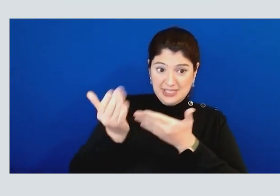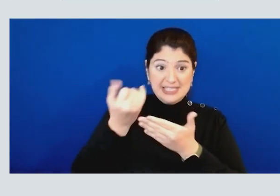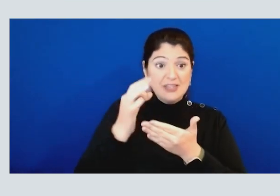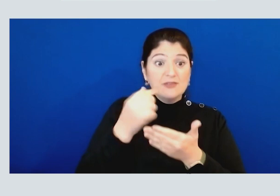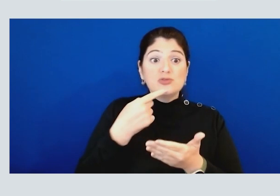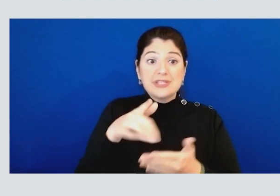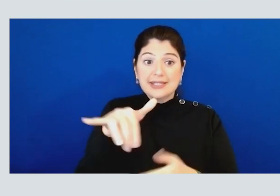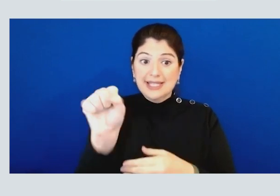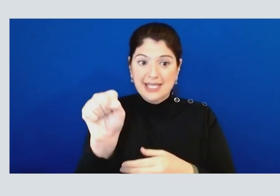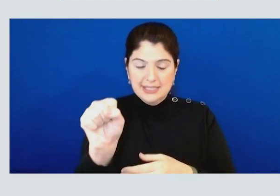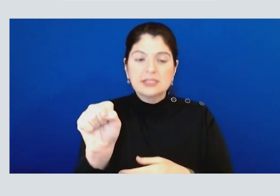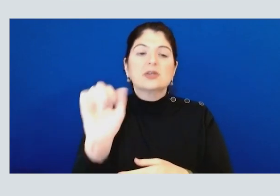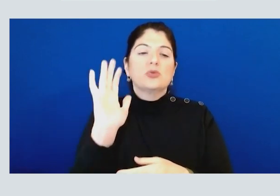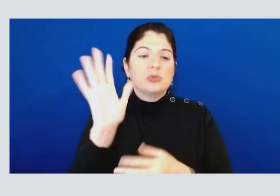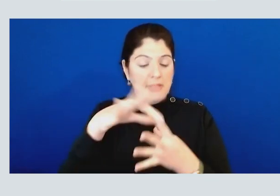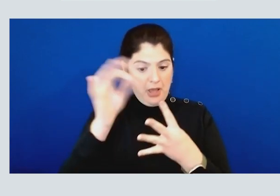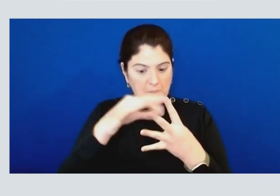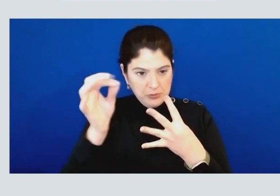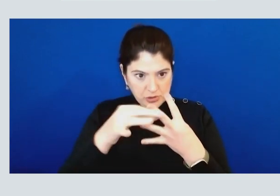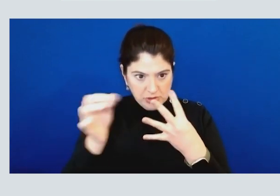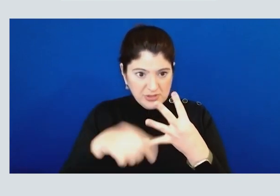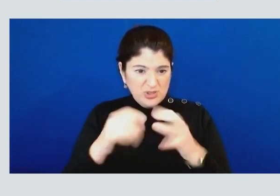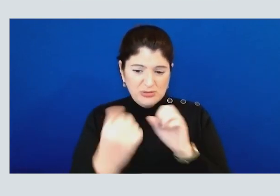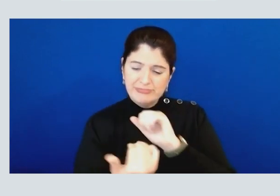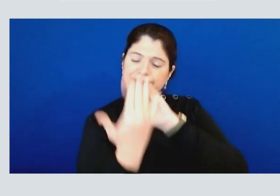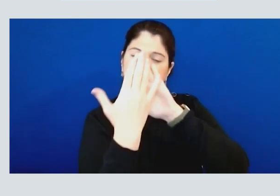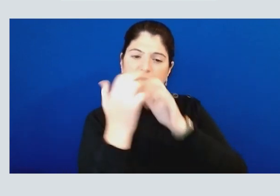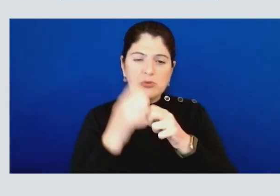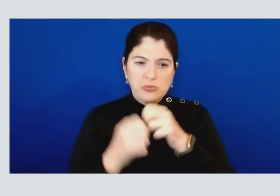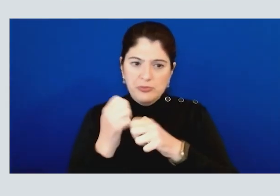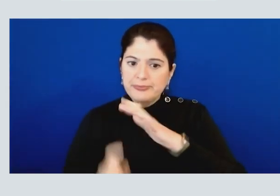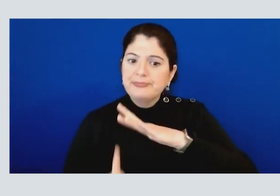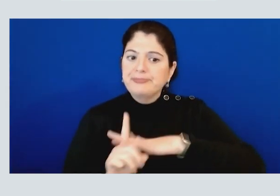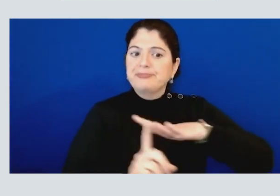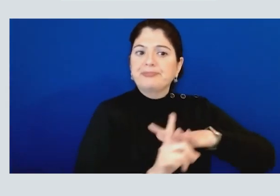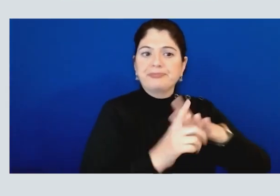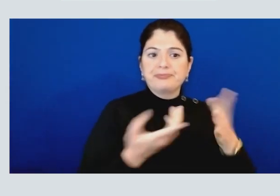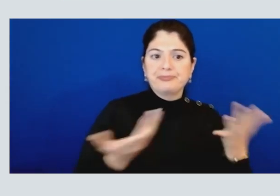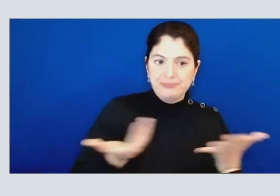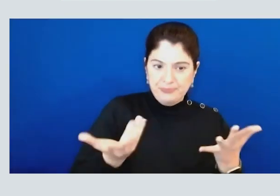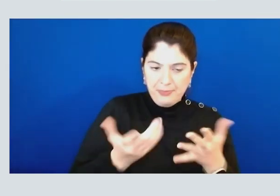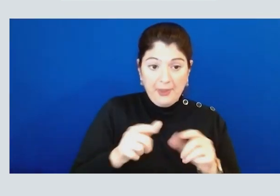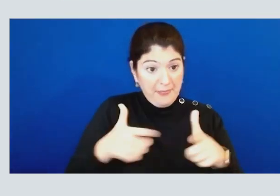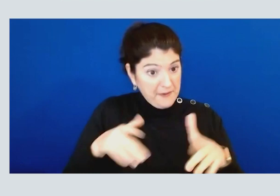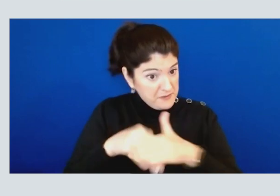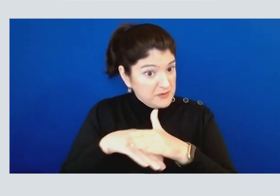to give us more details about what you have faced. Have there been language access issues when you've been dealing